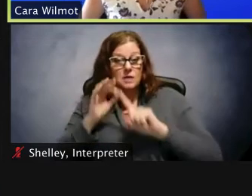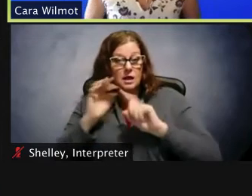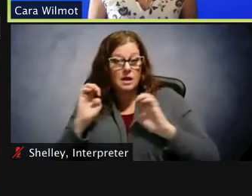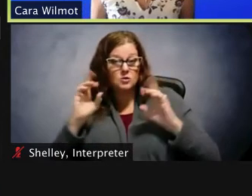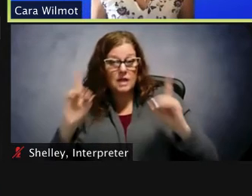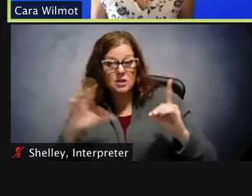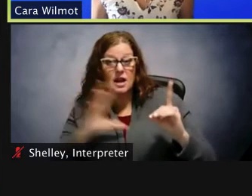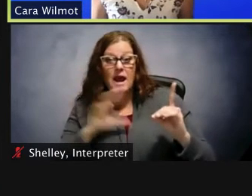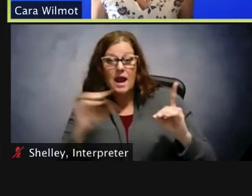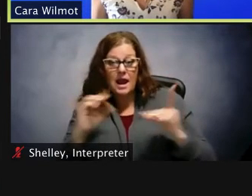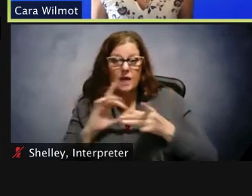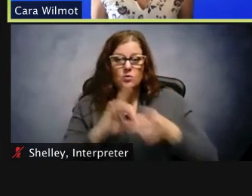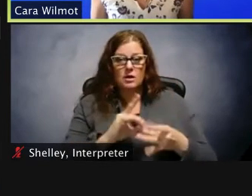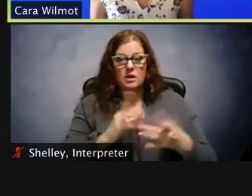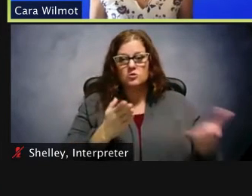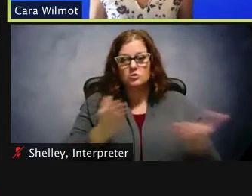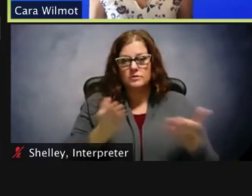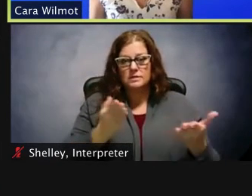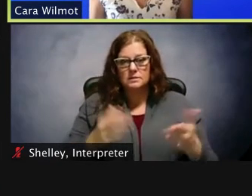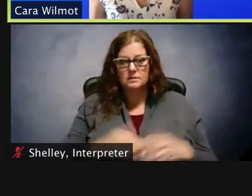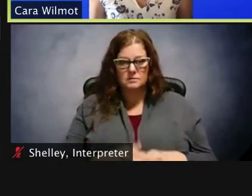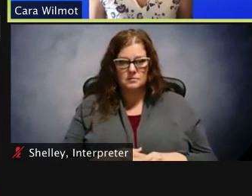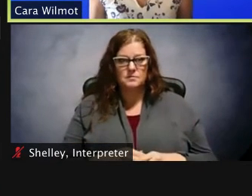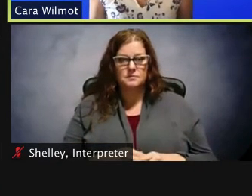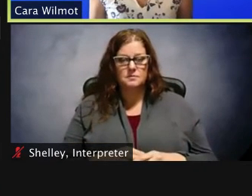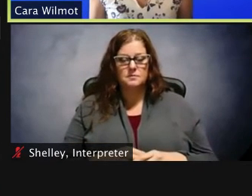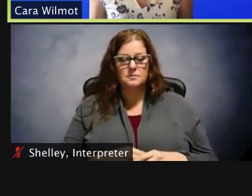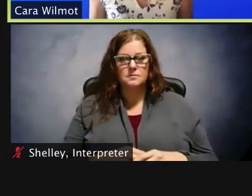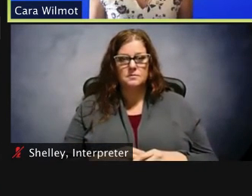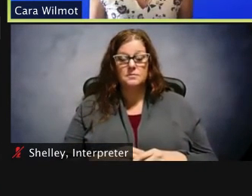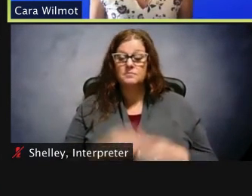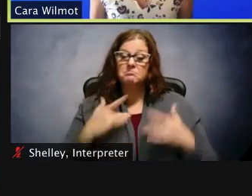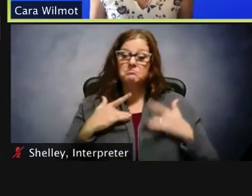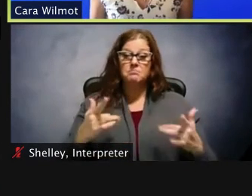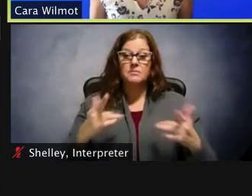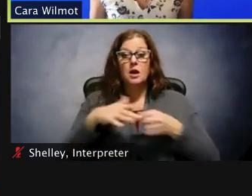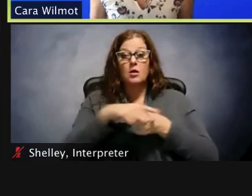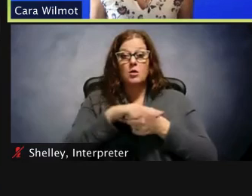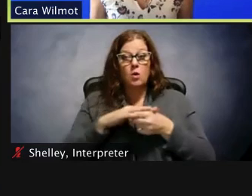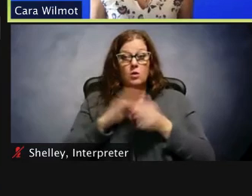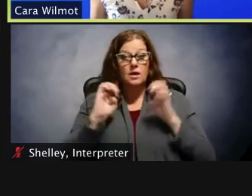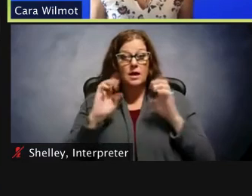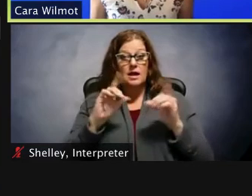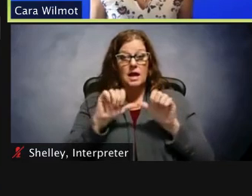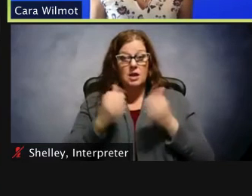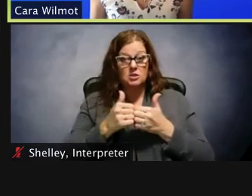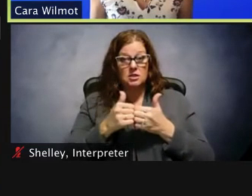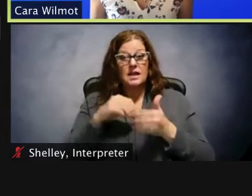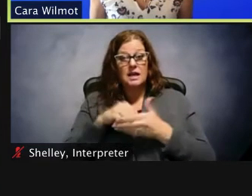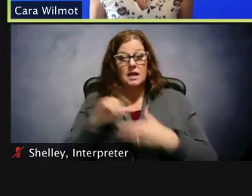related services. Usually the local education agency in Florida is the school district.